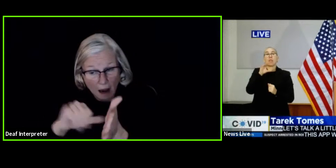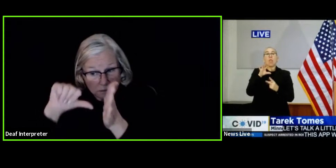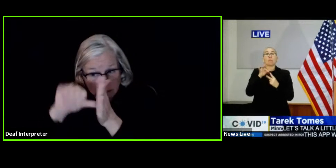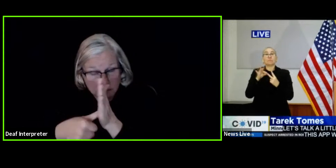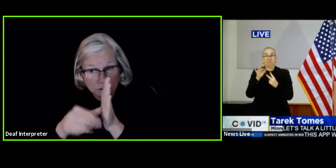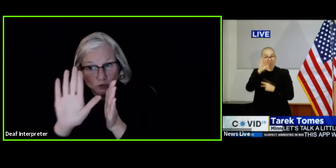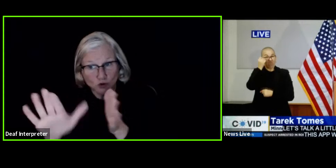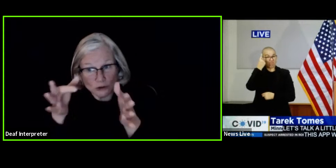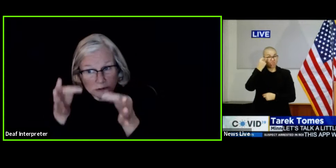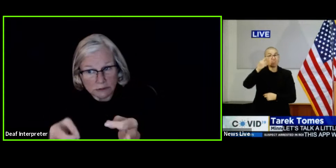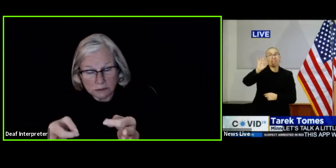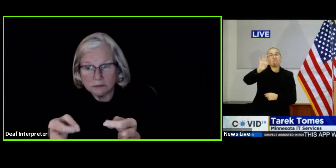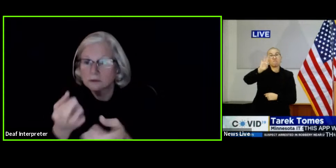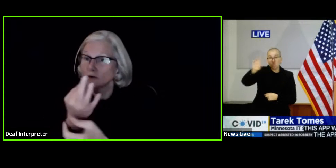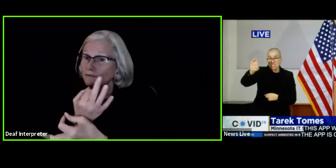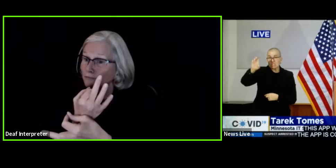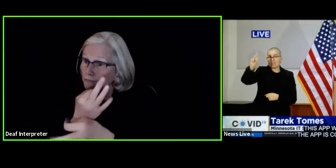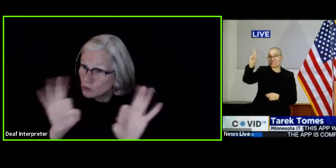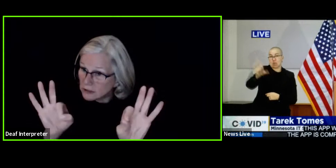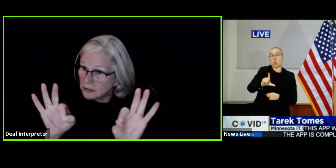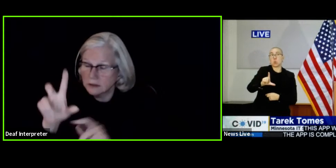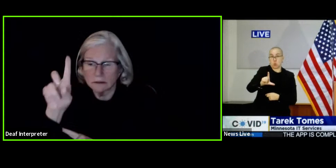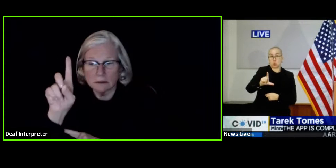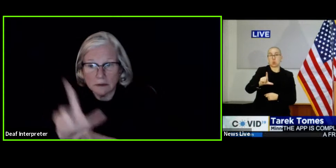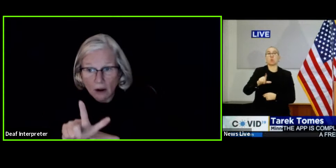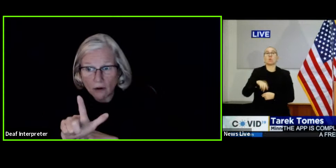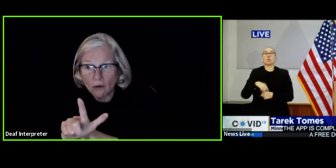OR APPLE MOBILE APP STORES.